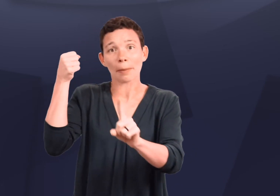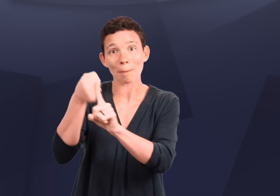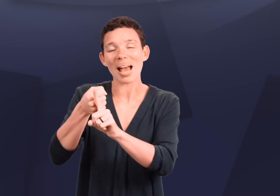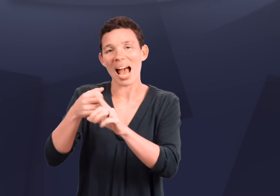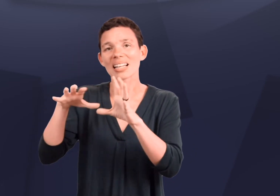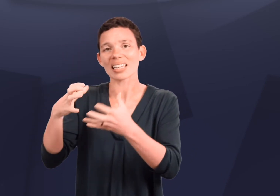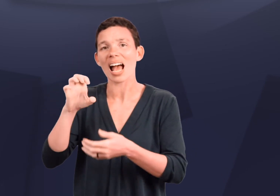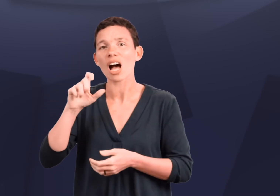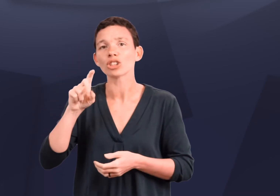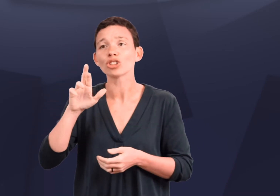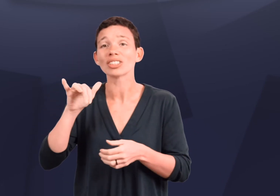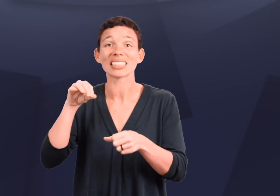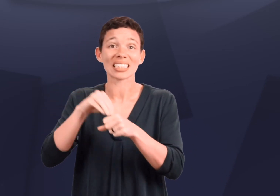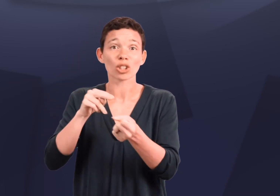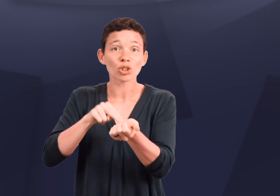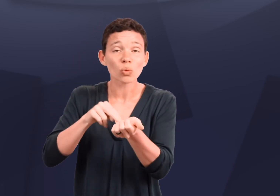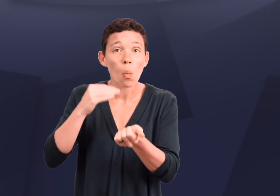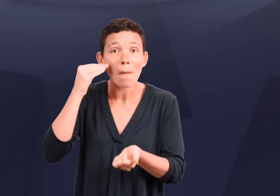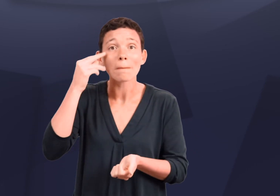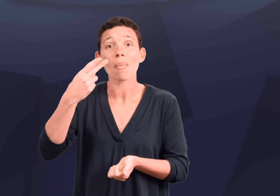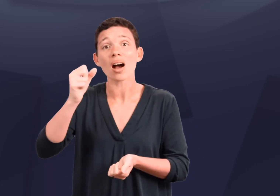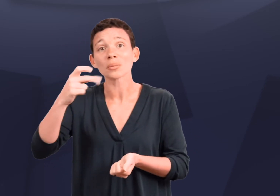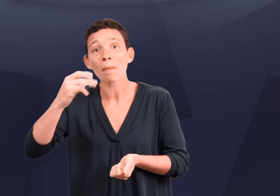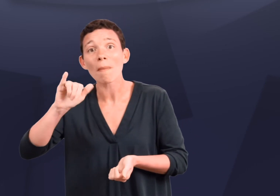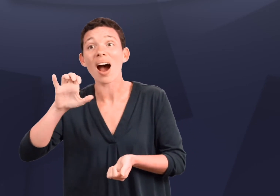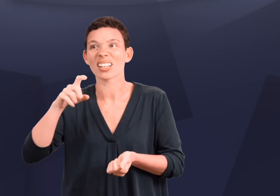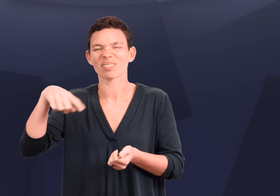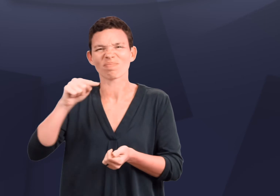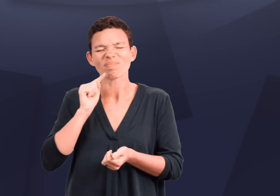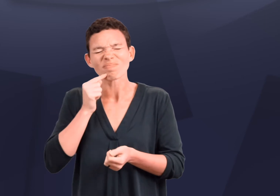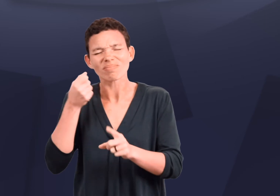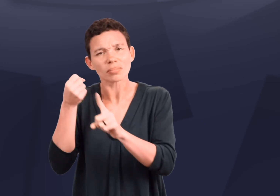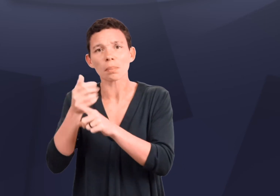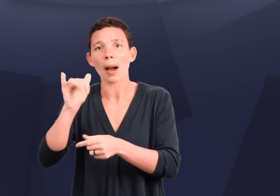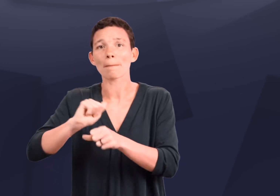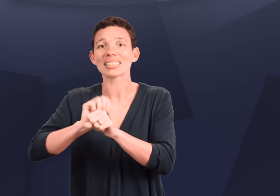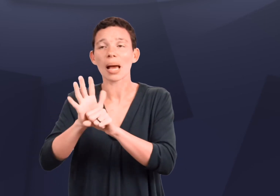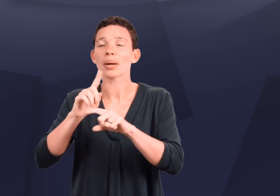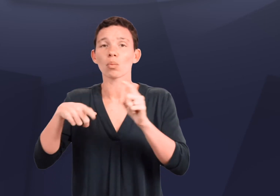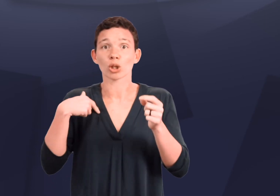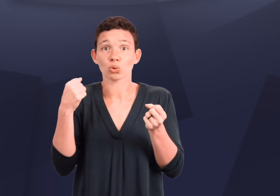who has been hit hardest, the elderly in nursing homes and hospice have been most impacted